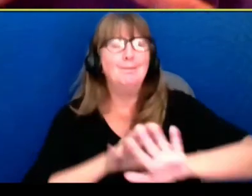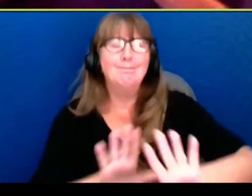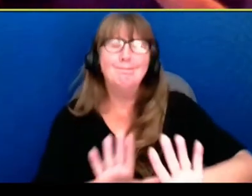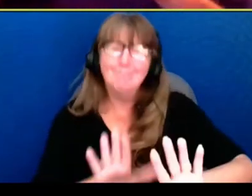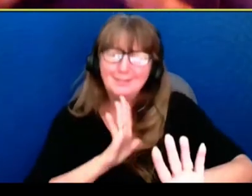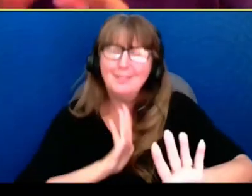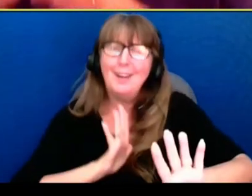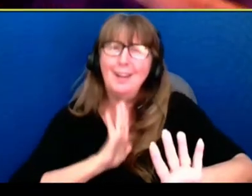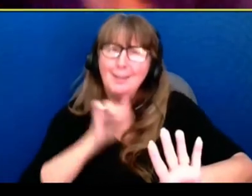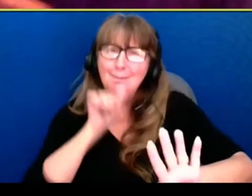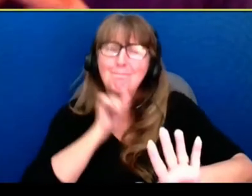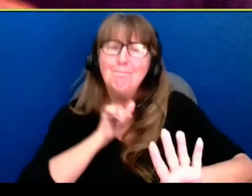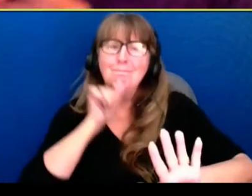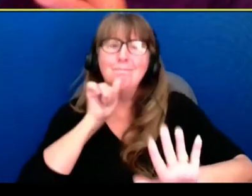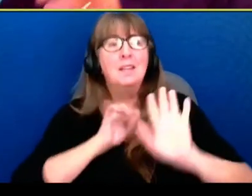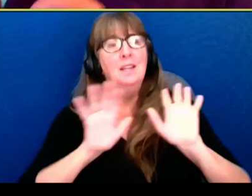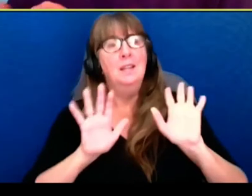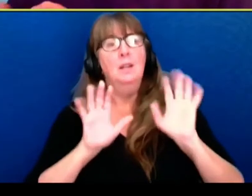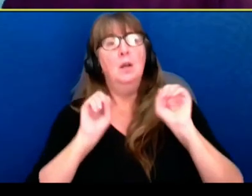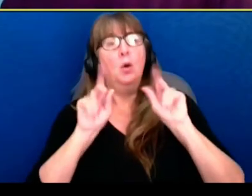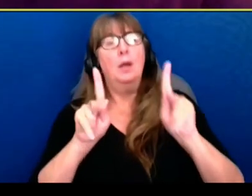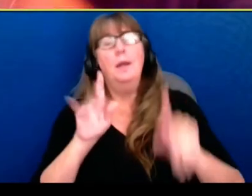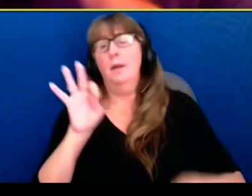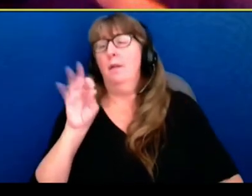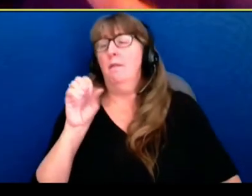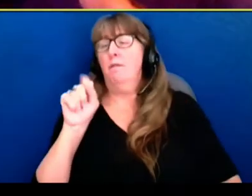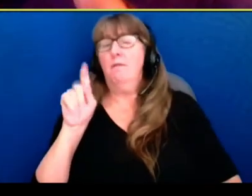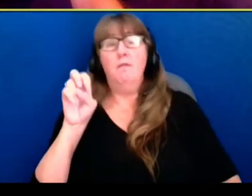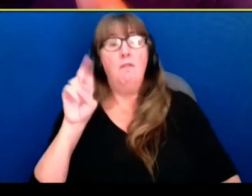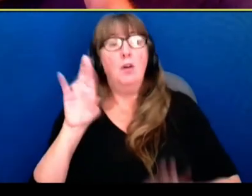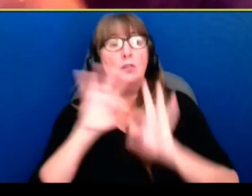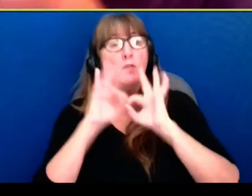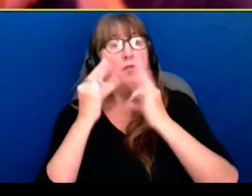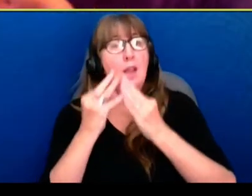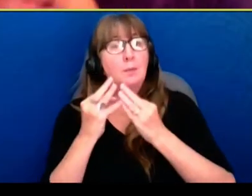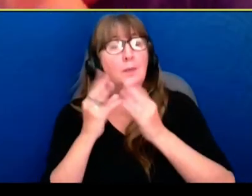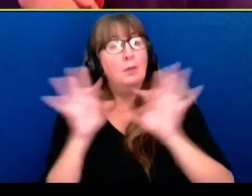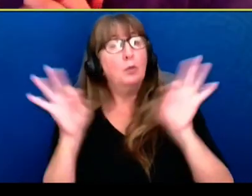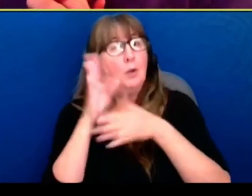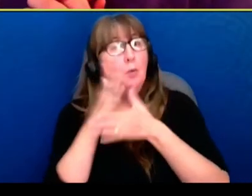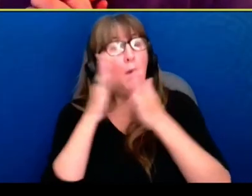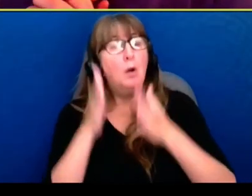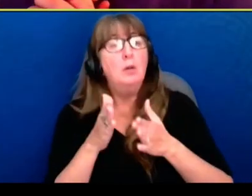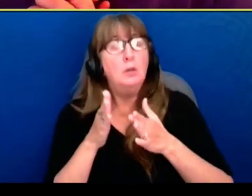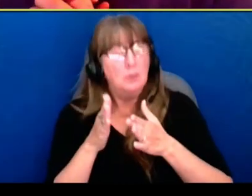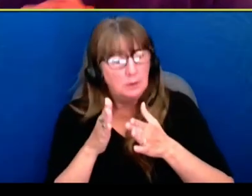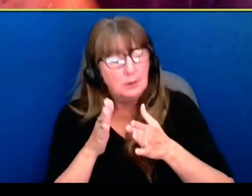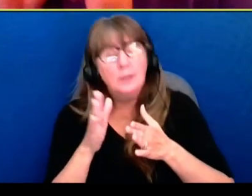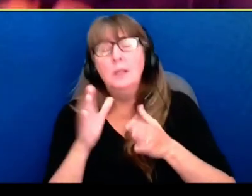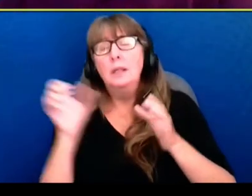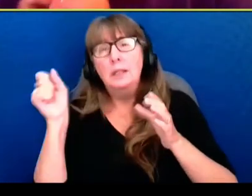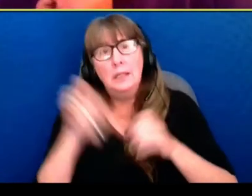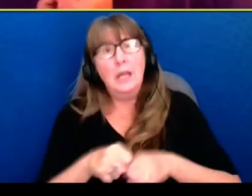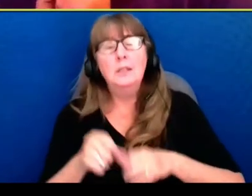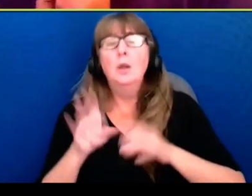So, how to foster families as critical partners? Keep the lines of communication open. Always!